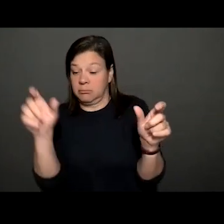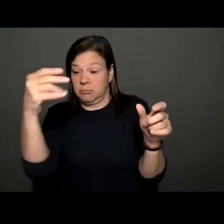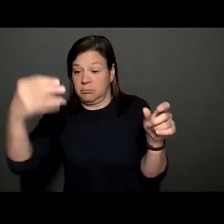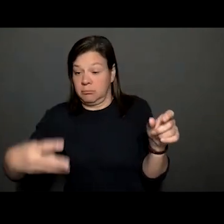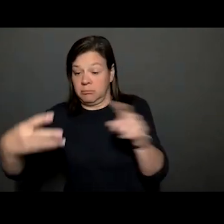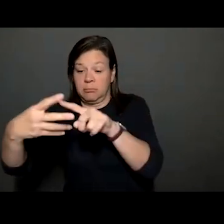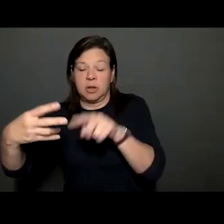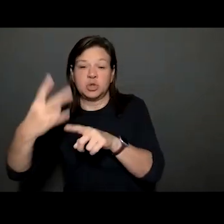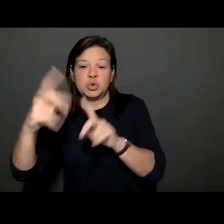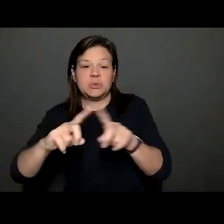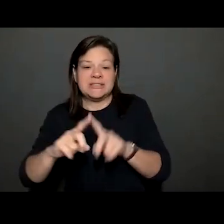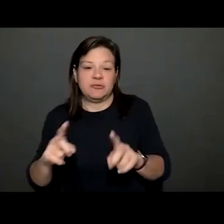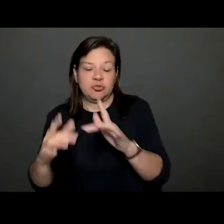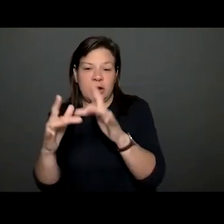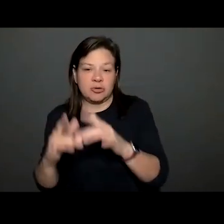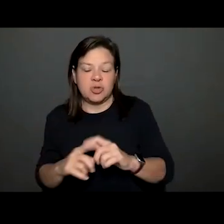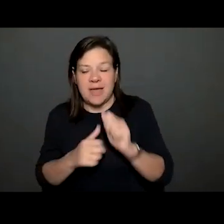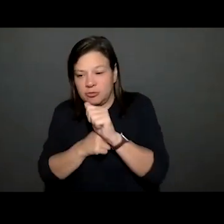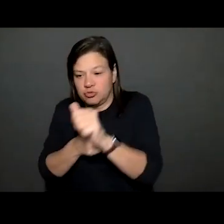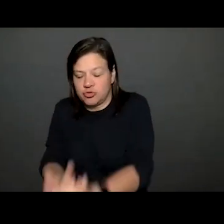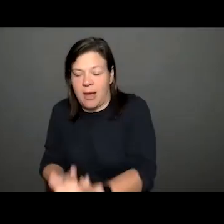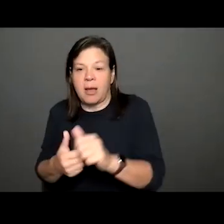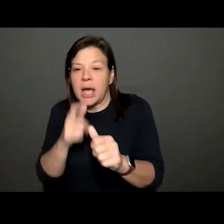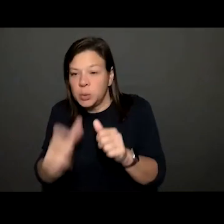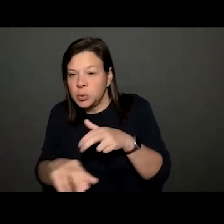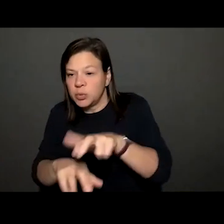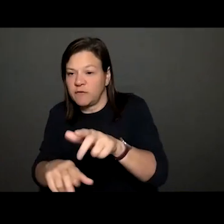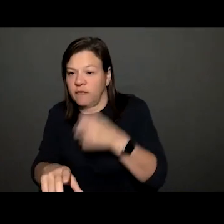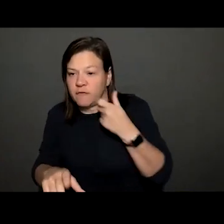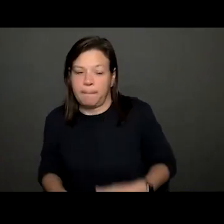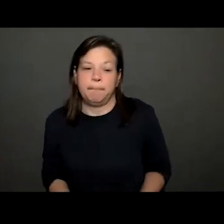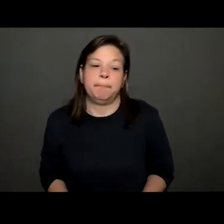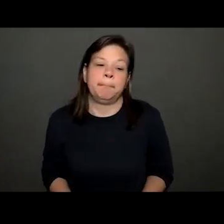CONTEXT RECORDS AND TO TRACK THE REFERRAL DIRECTLY IN HubSpot.